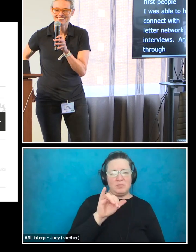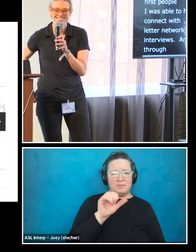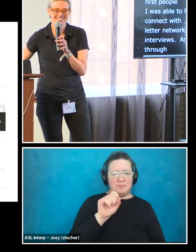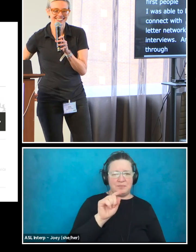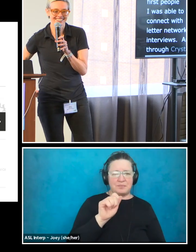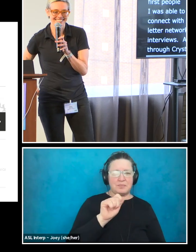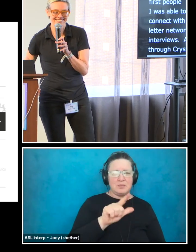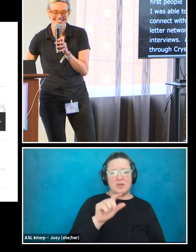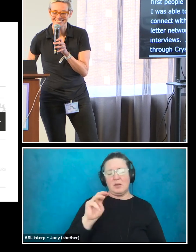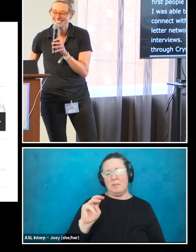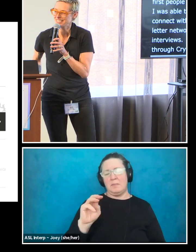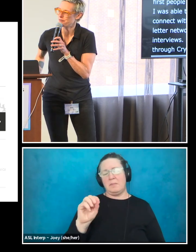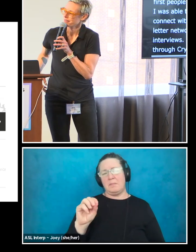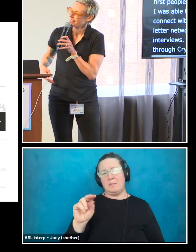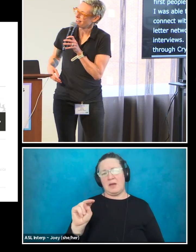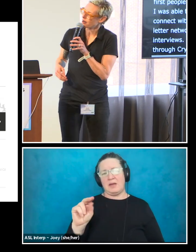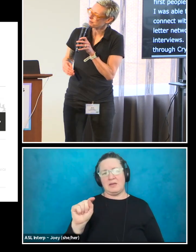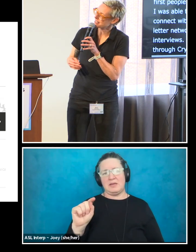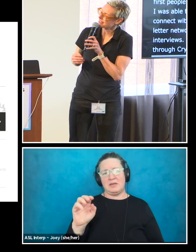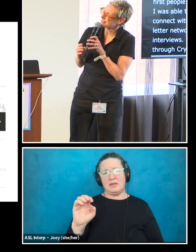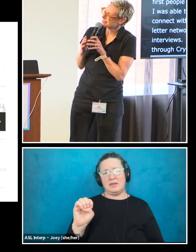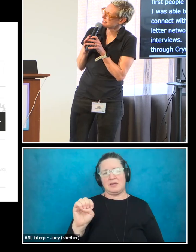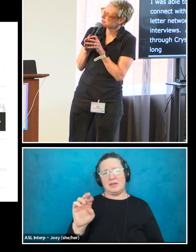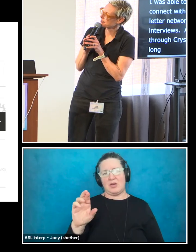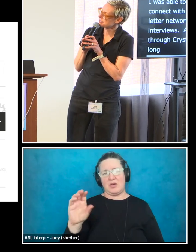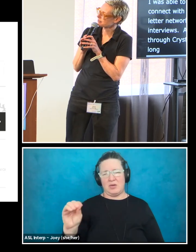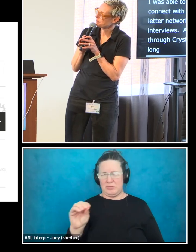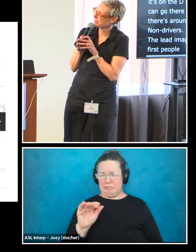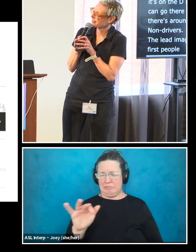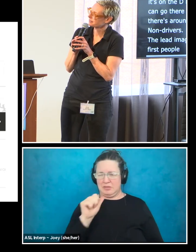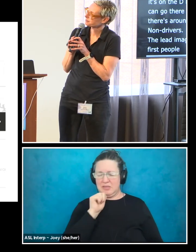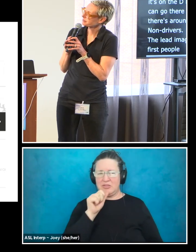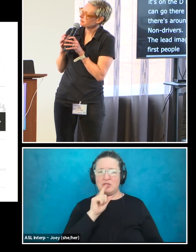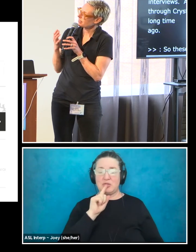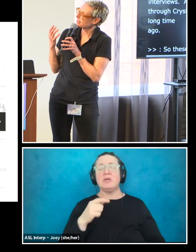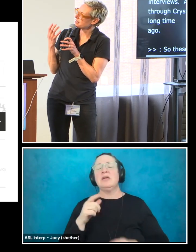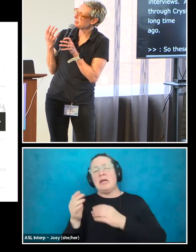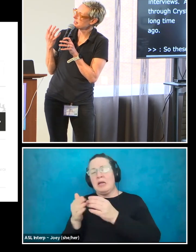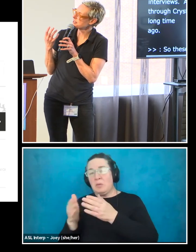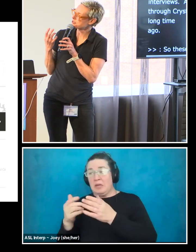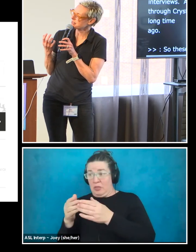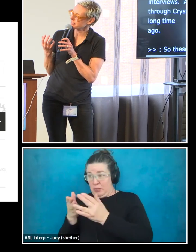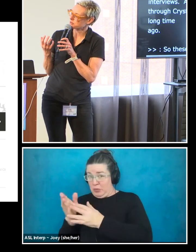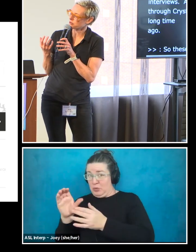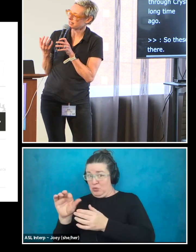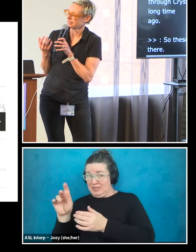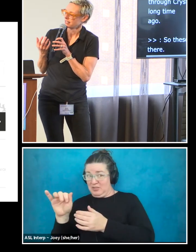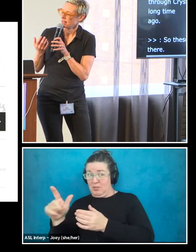um a long time ago. And so u the these these stories are up there. And in doing this work